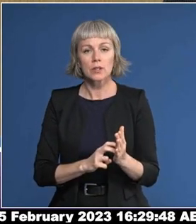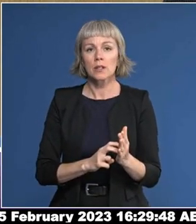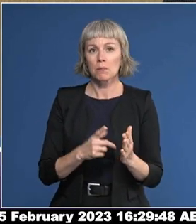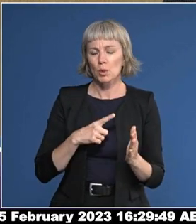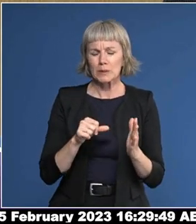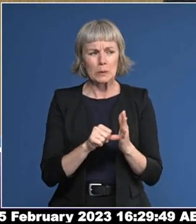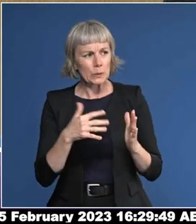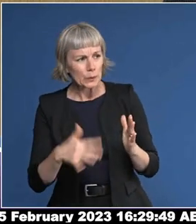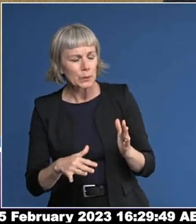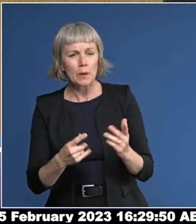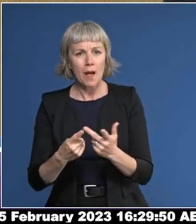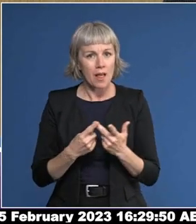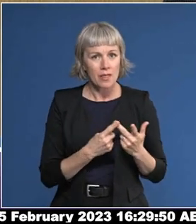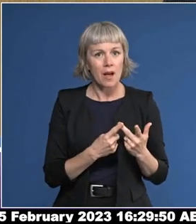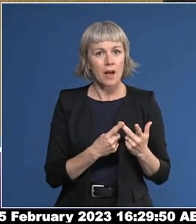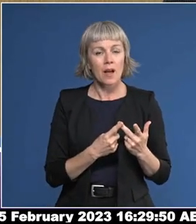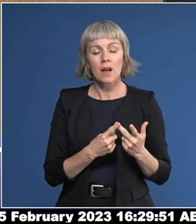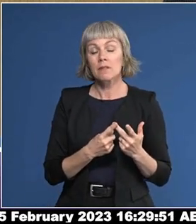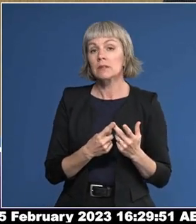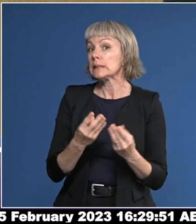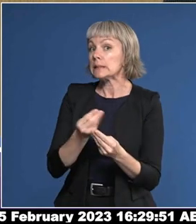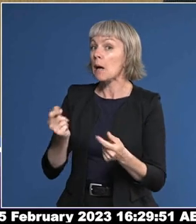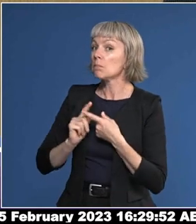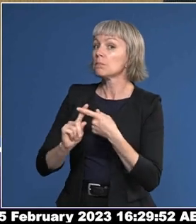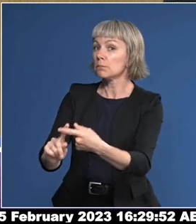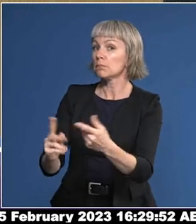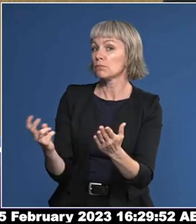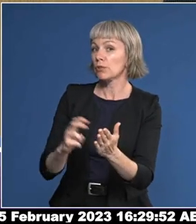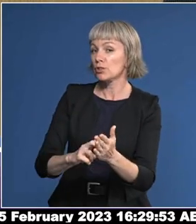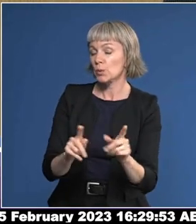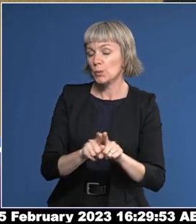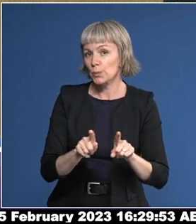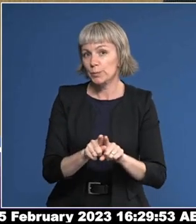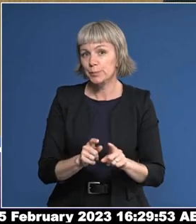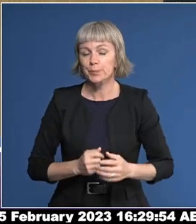to be able to remain viable and continue to deliver services. You have members in Victoria?